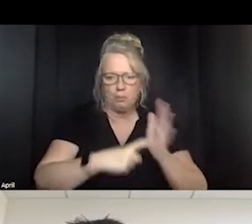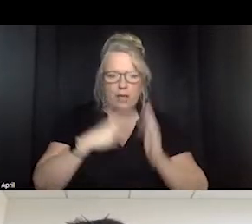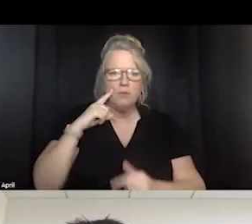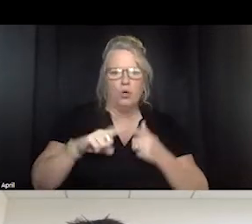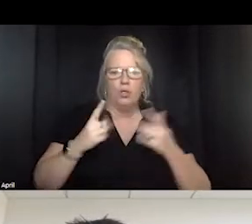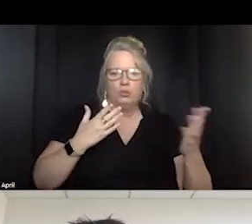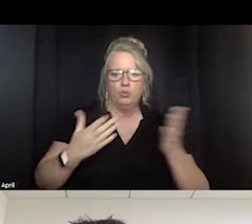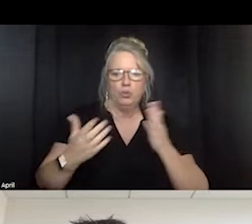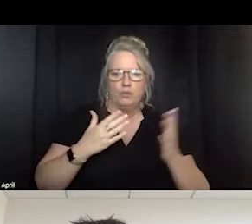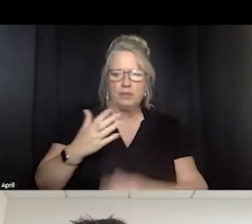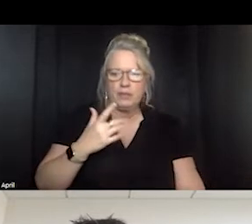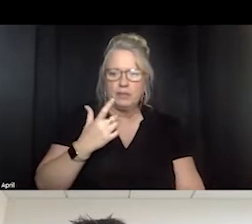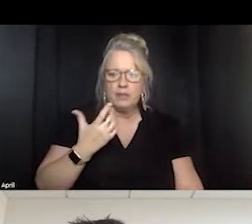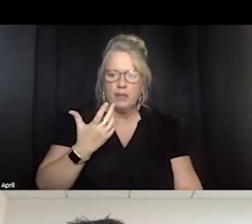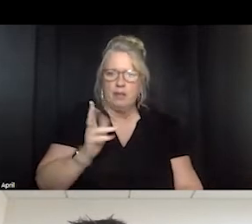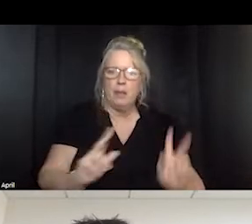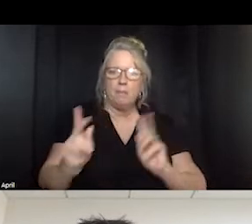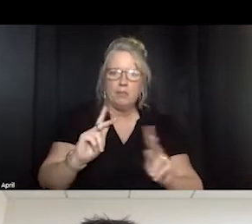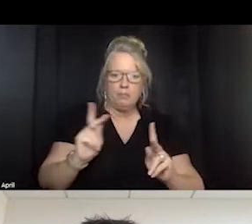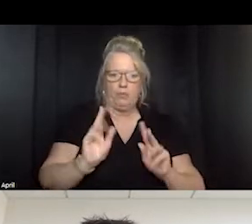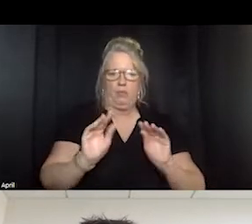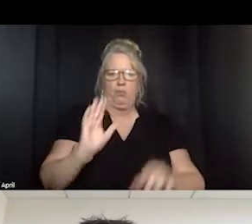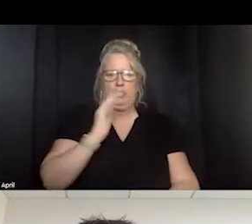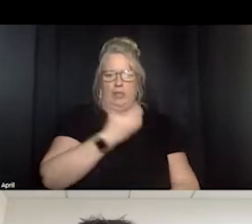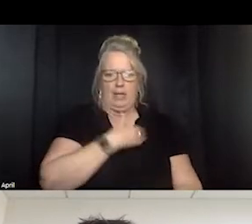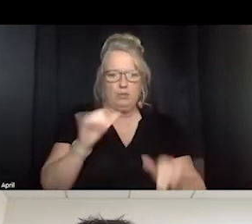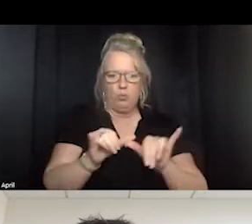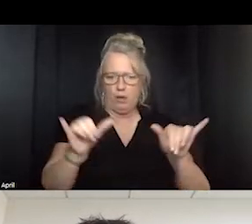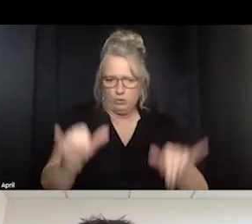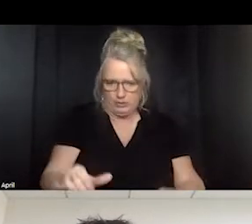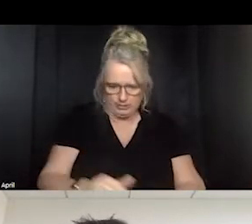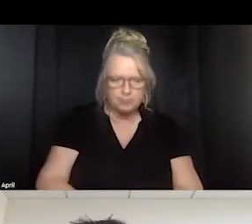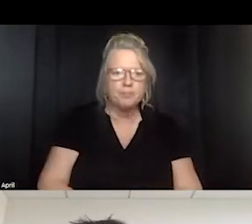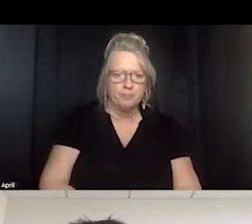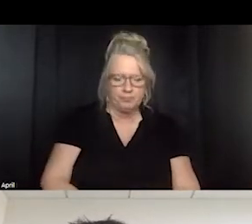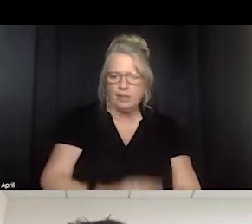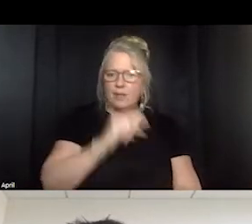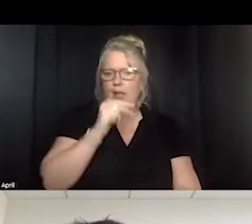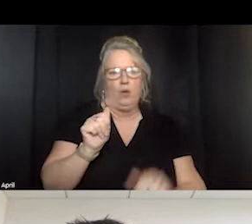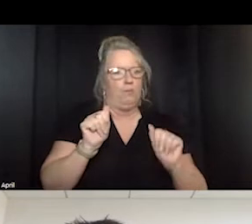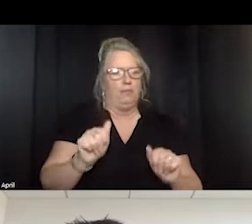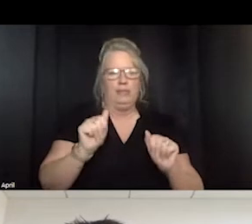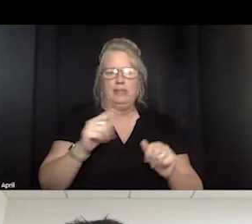KIDS ARE PUTTING INTO, OUR SYSTEM. AND, AND OUR, OUR INABILITY TO NECESSARILY MEET THAT